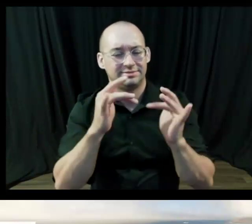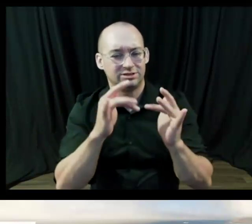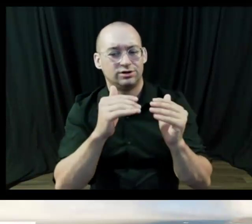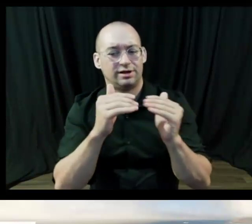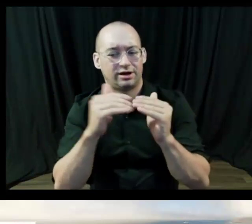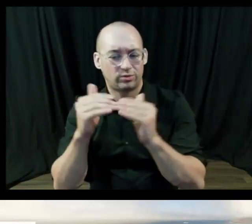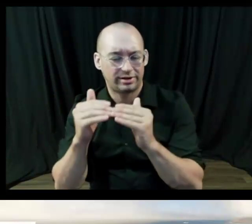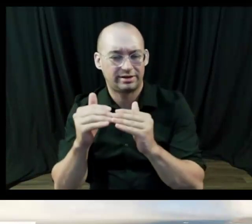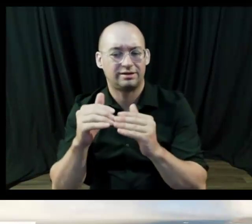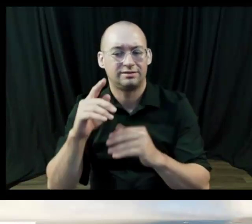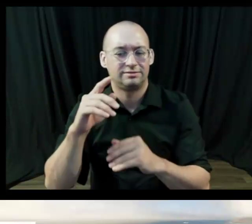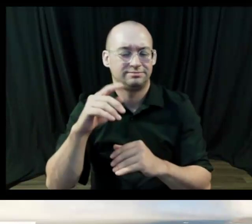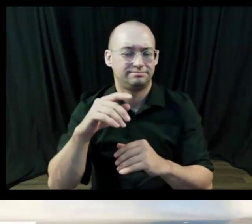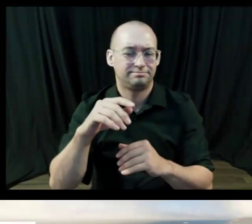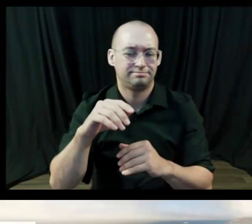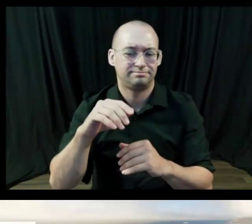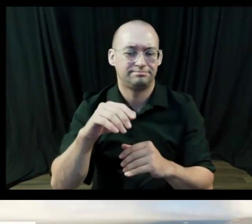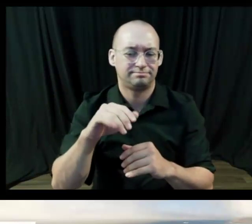Okay. So, I believe it comes from ACS.